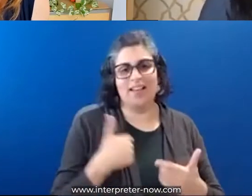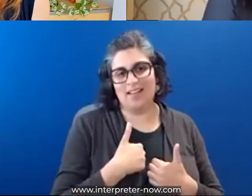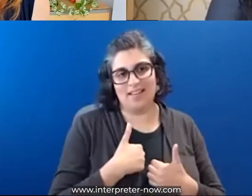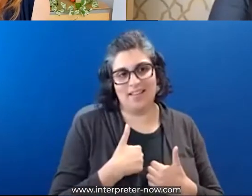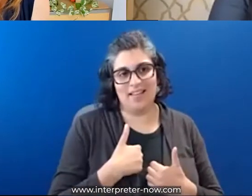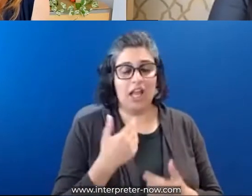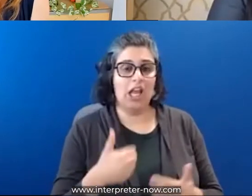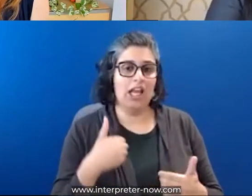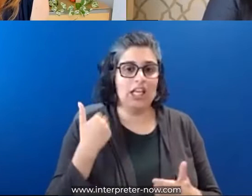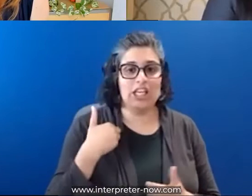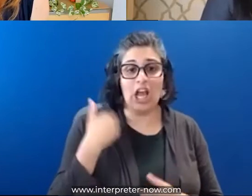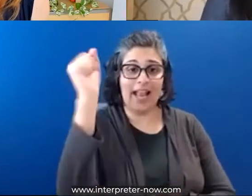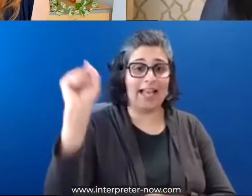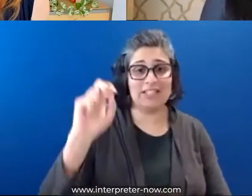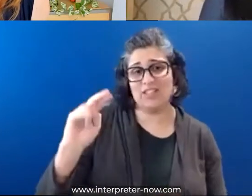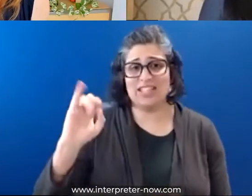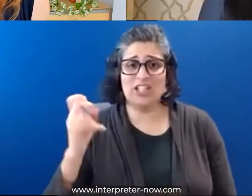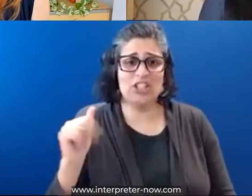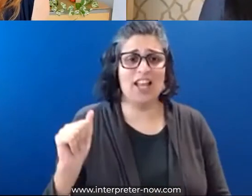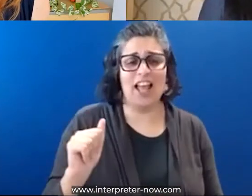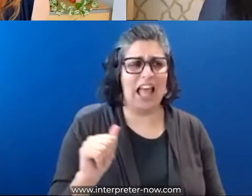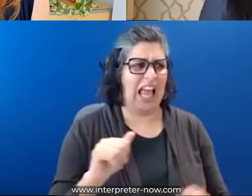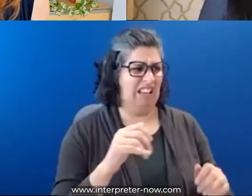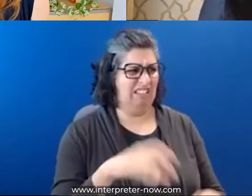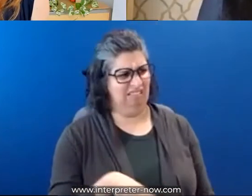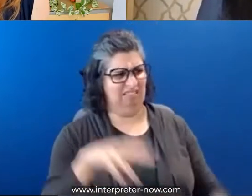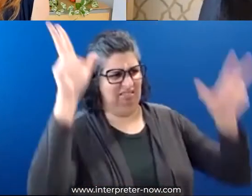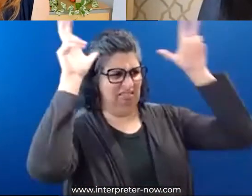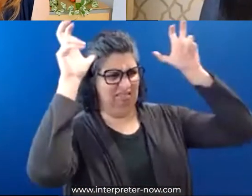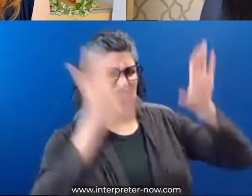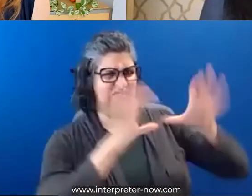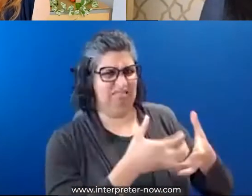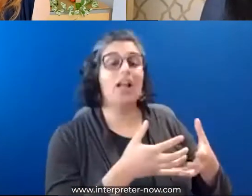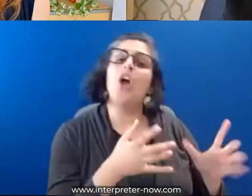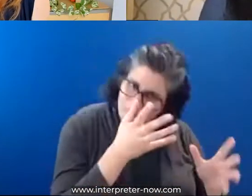evil sector that want to do things to make the world a better place." And that's really what it's about.